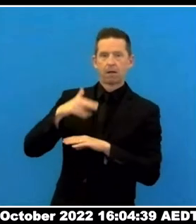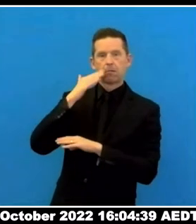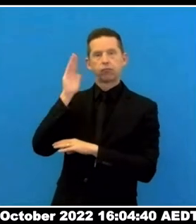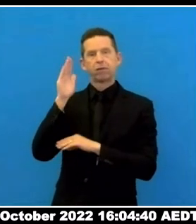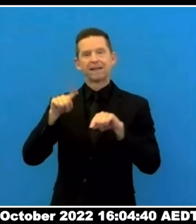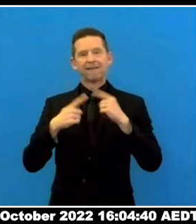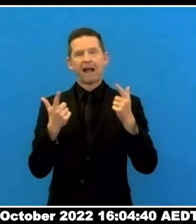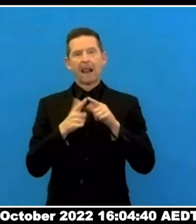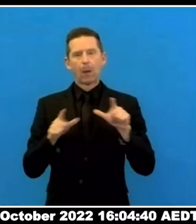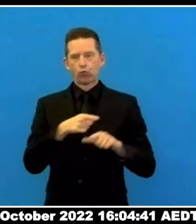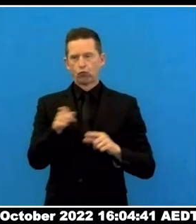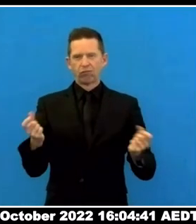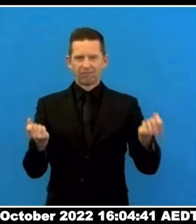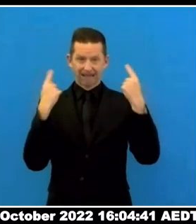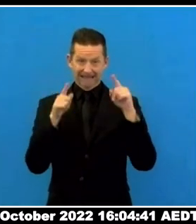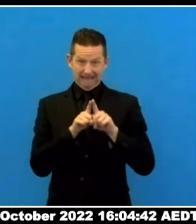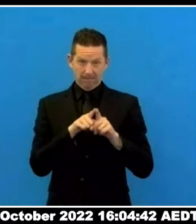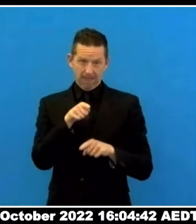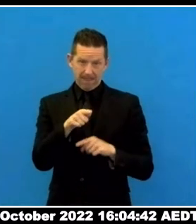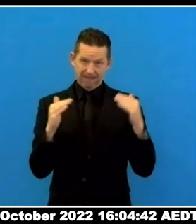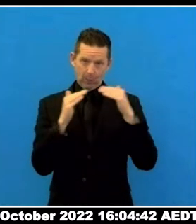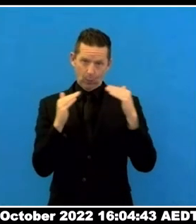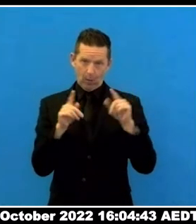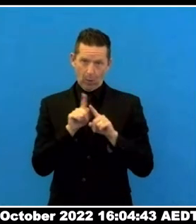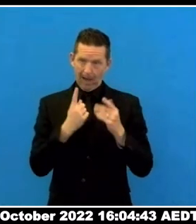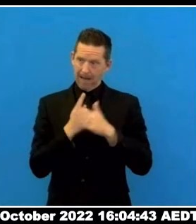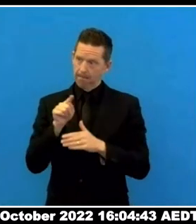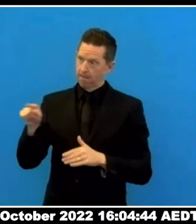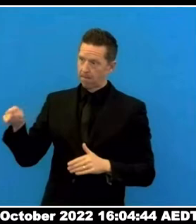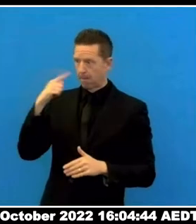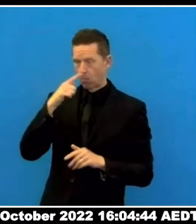That's what happens when you give a person an information